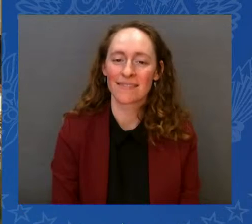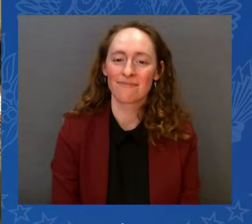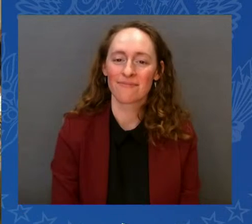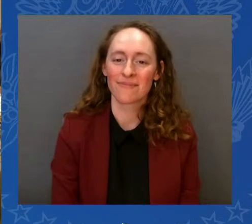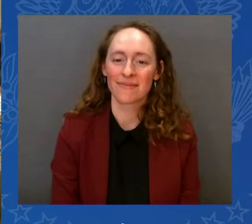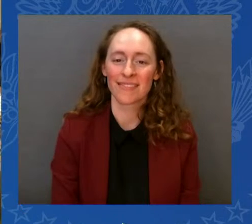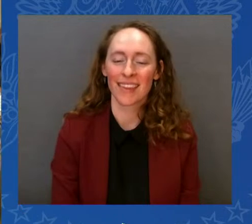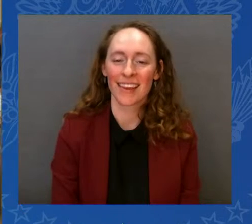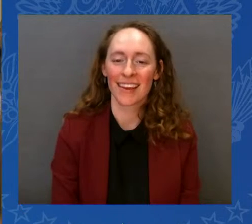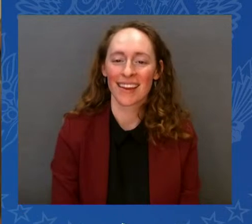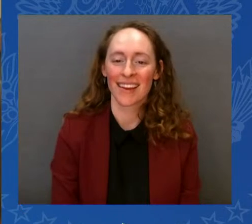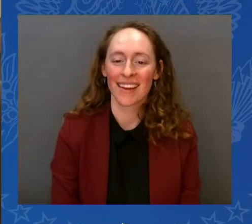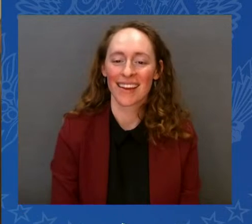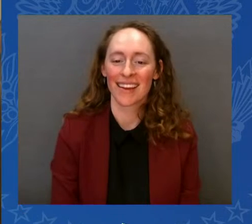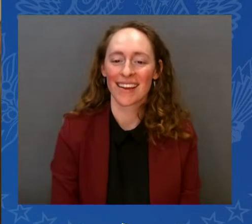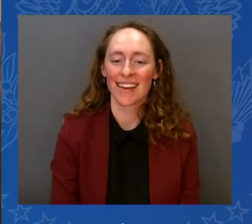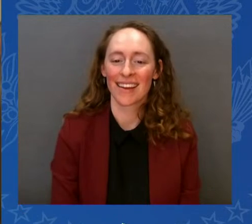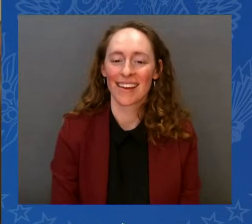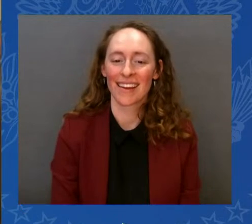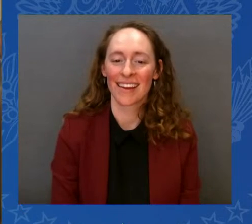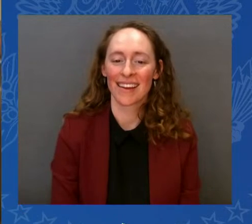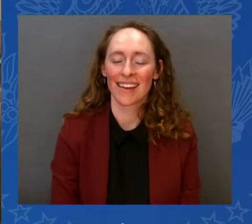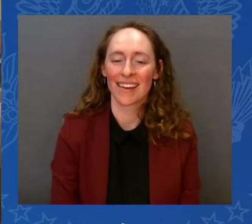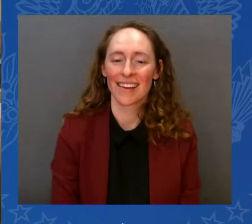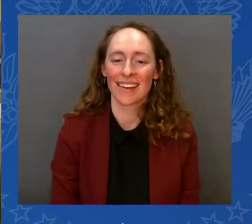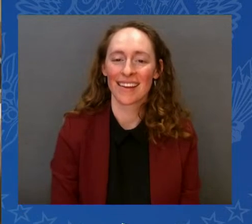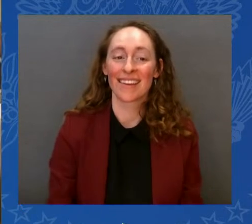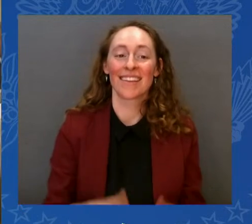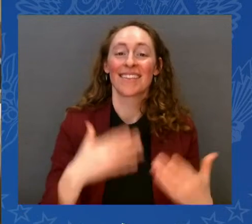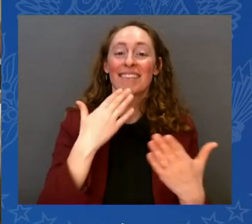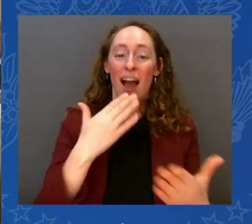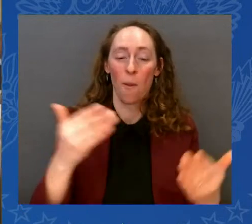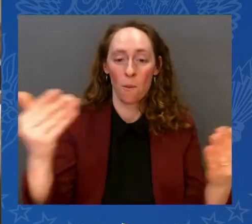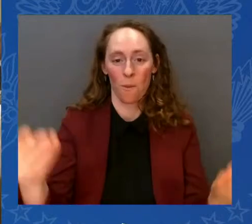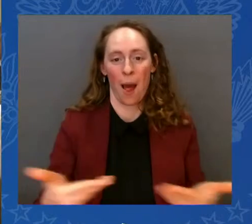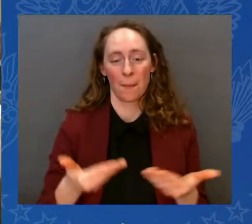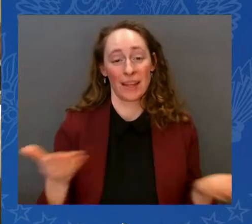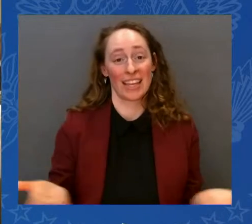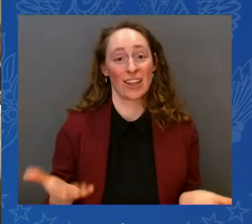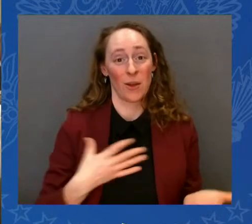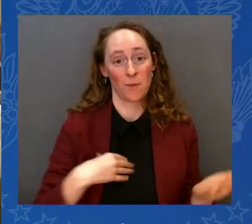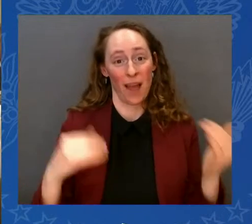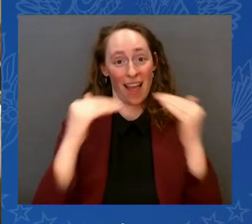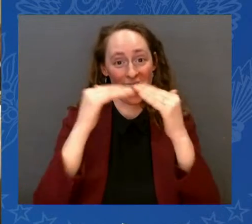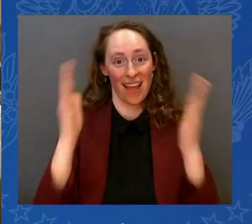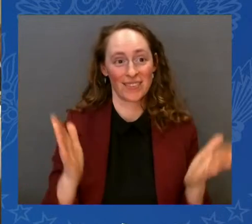It's my honor to welcome you all again. And as you all know, the Biden-Harris administration has been focused